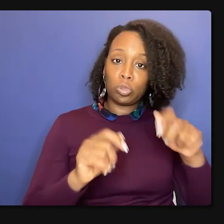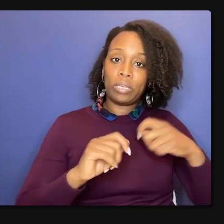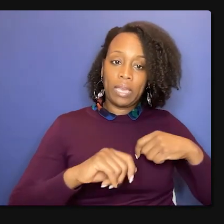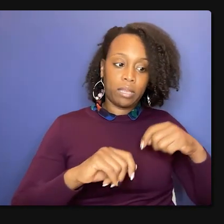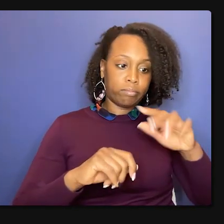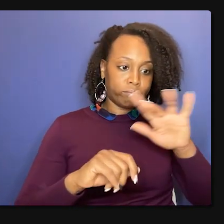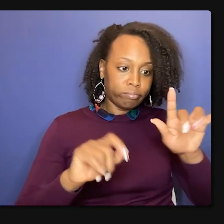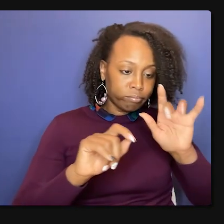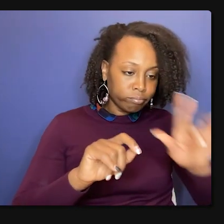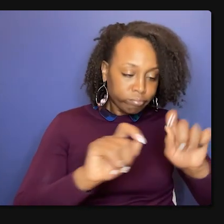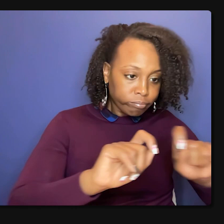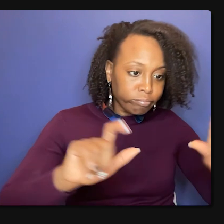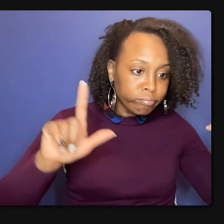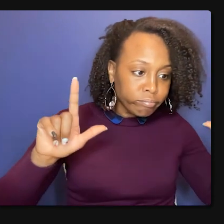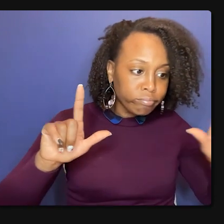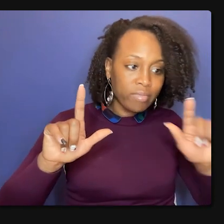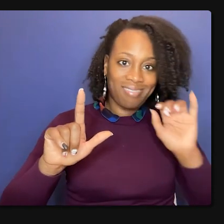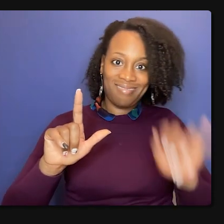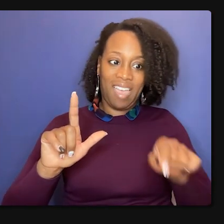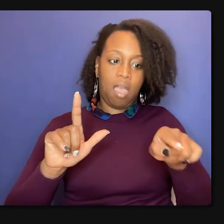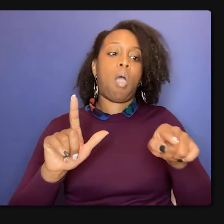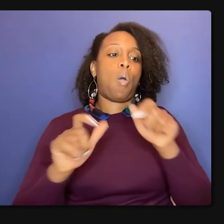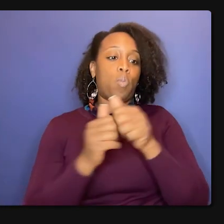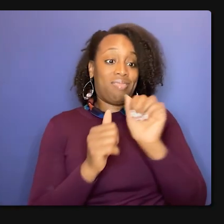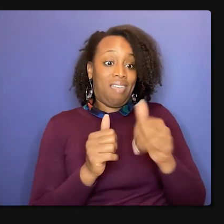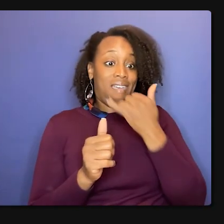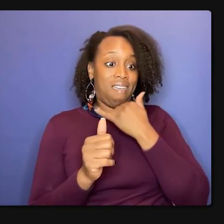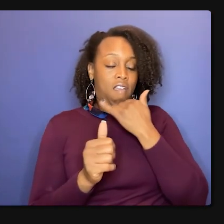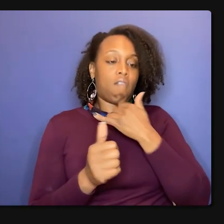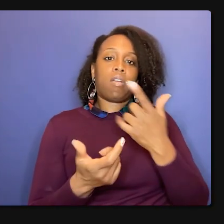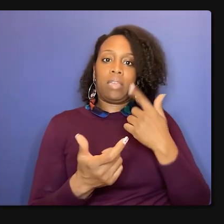you would be able to zoom right to those consoles with those errors.